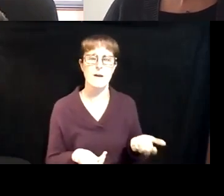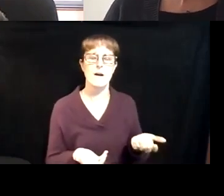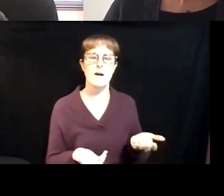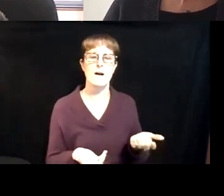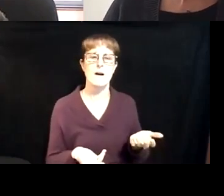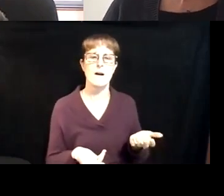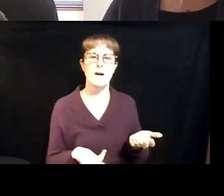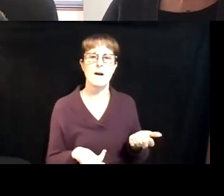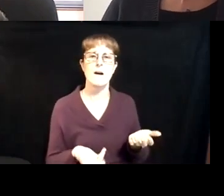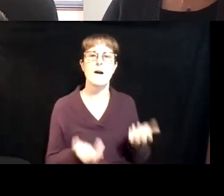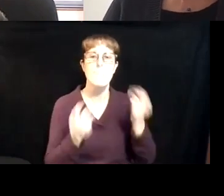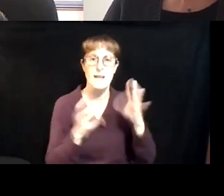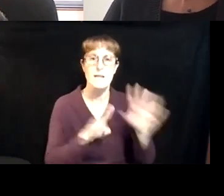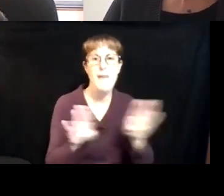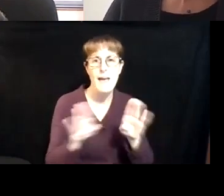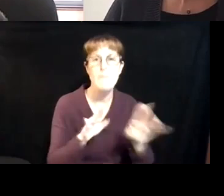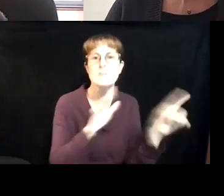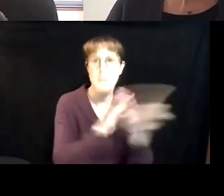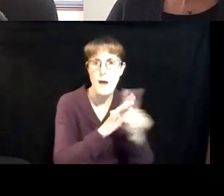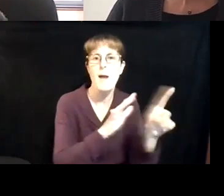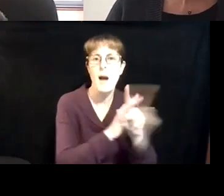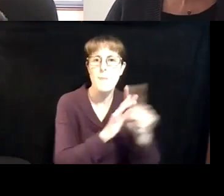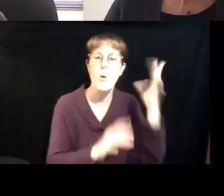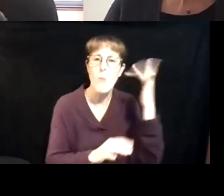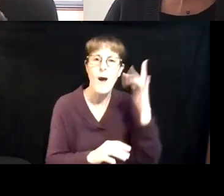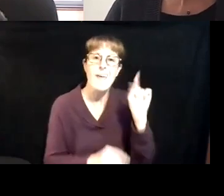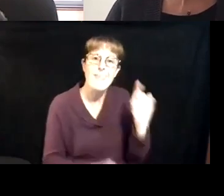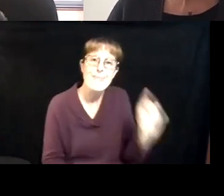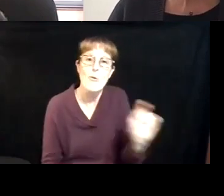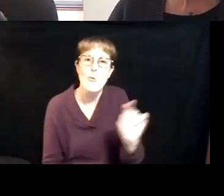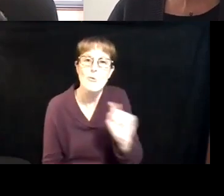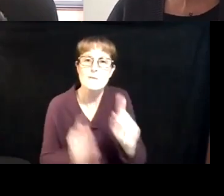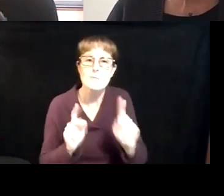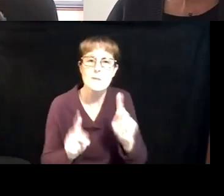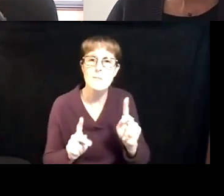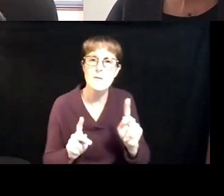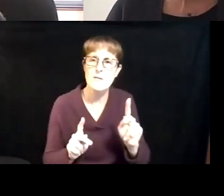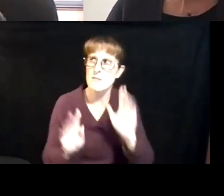people's efforts to gain control over their lives.